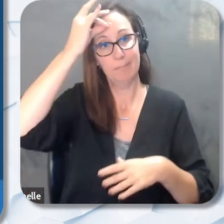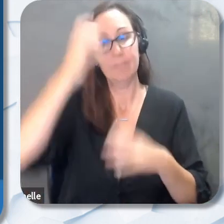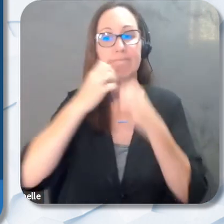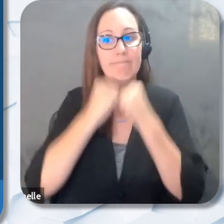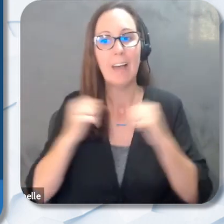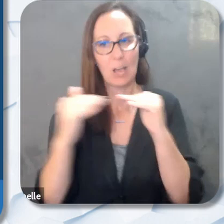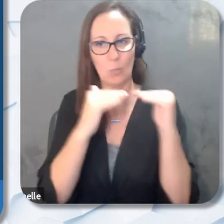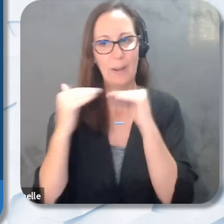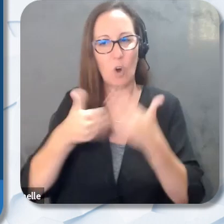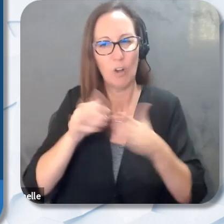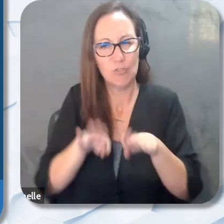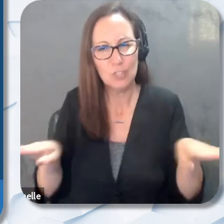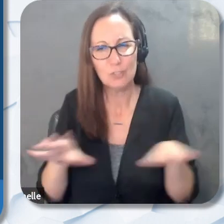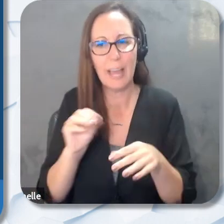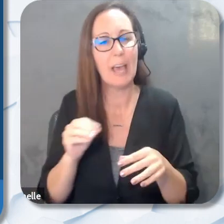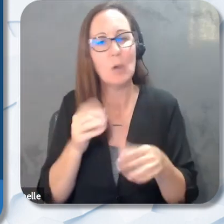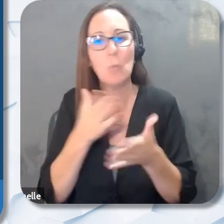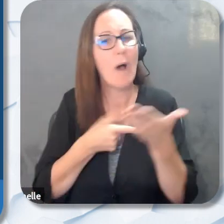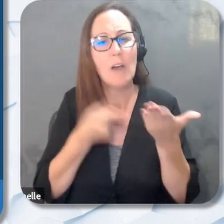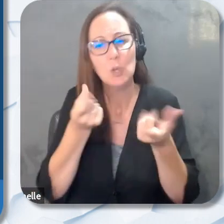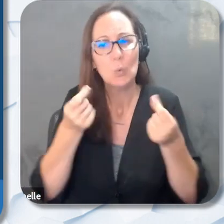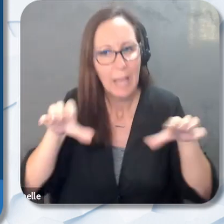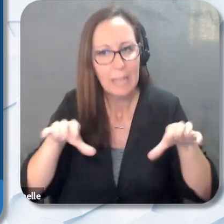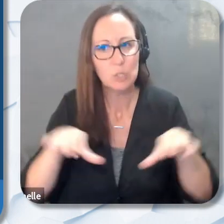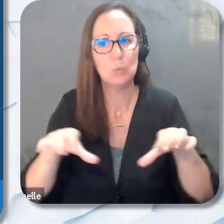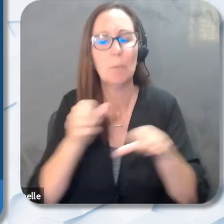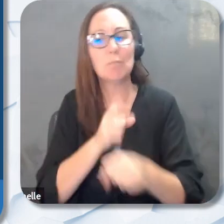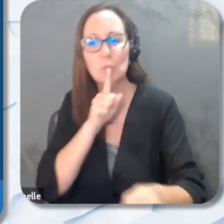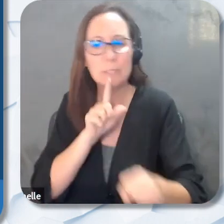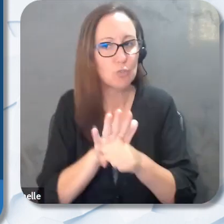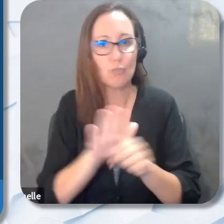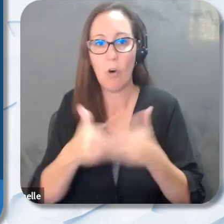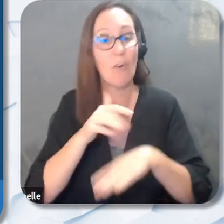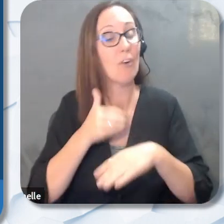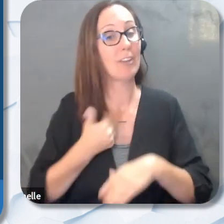some initial steps you can take to help ensure all young children have access to an effective,